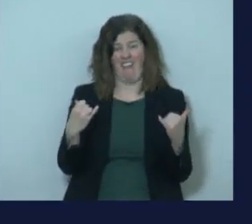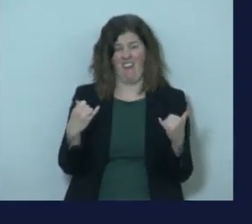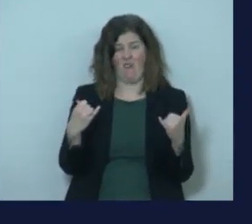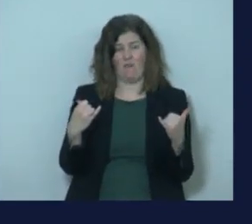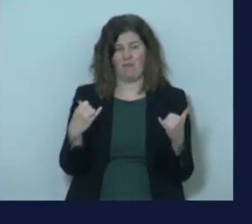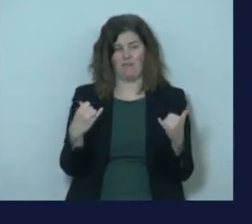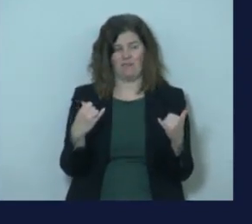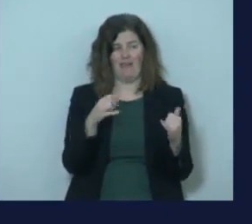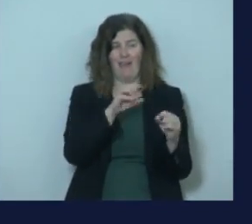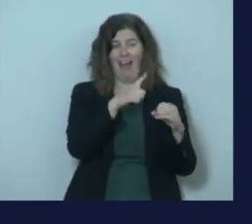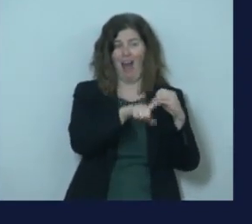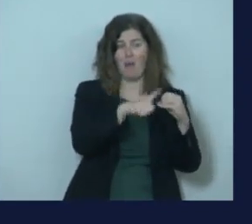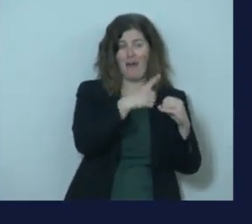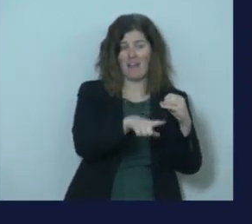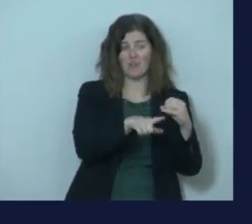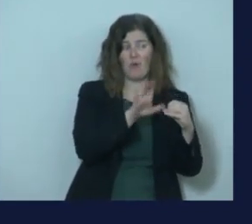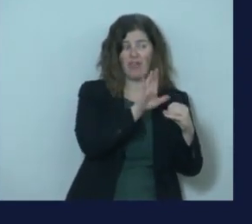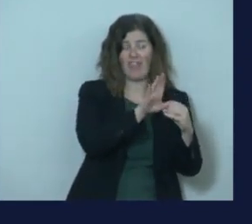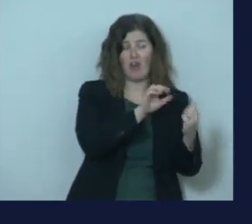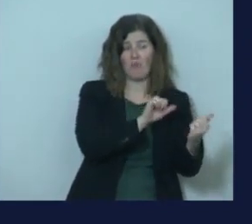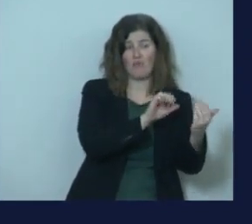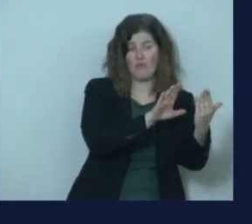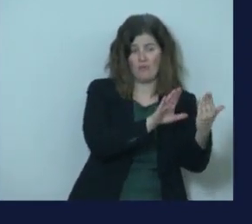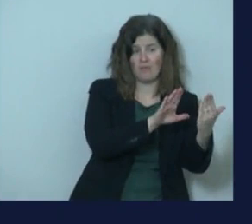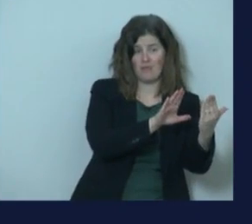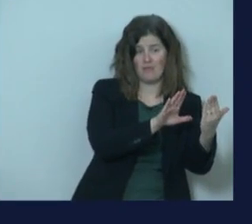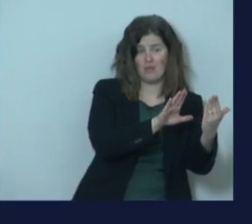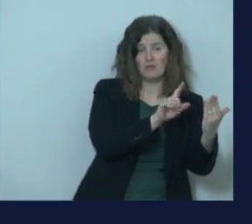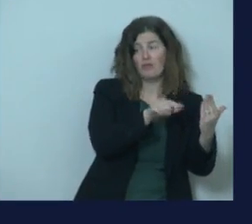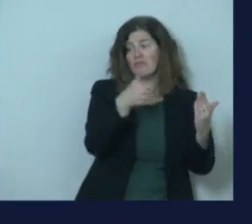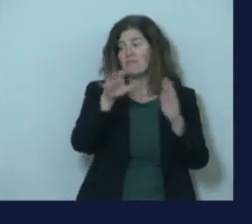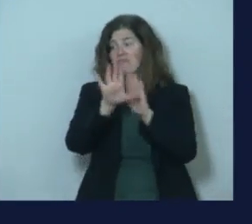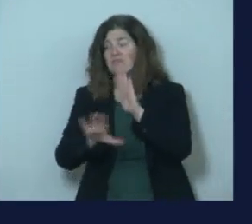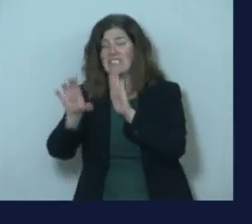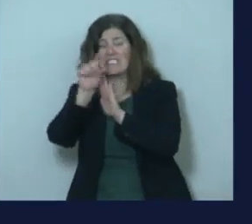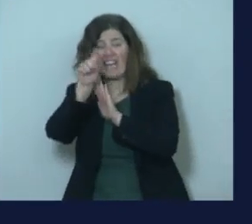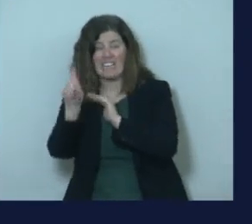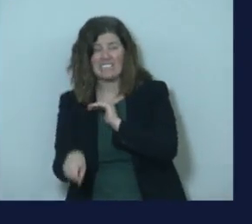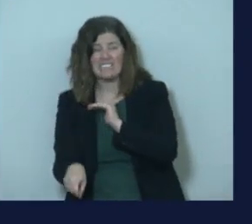FASTER IS BETTER. IT IS NOT AN INDICATION.